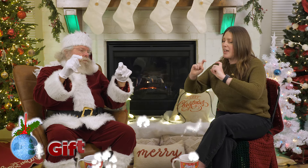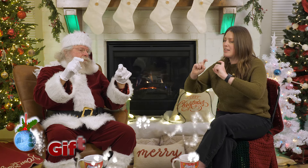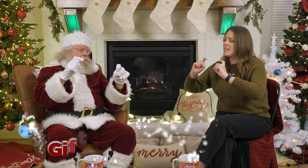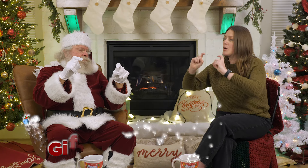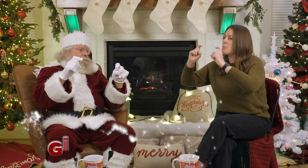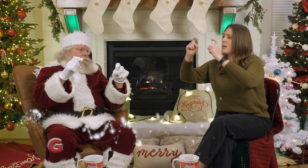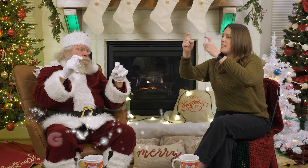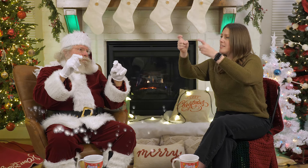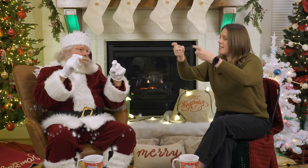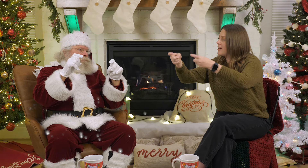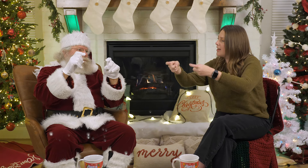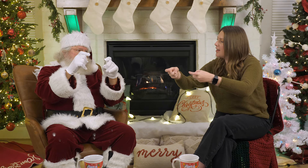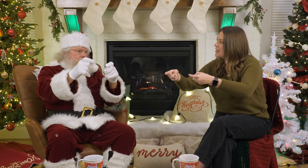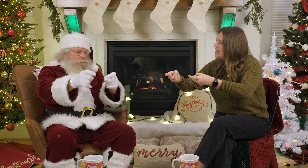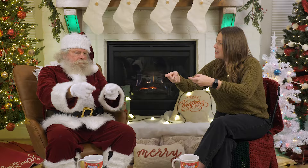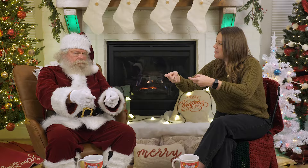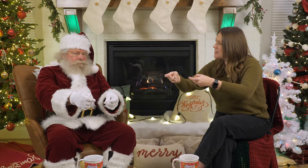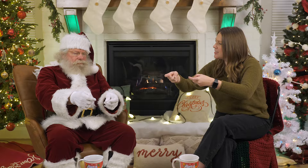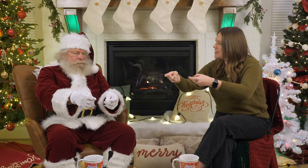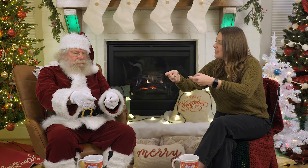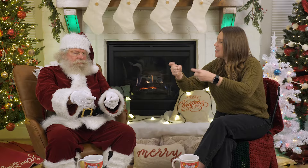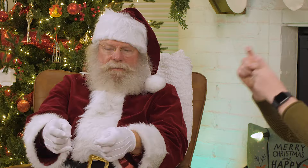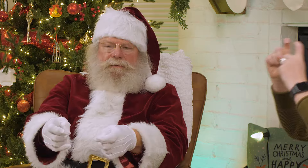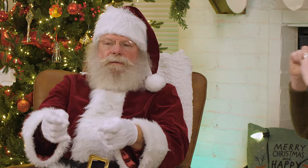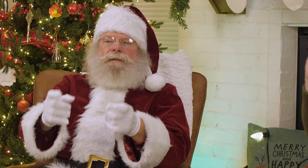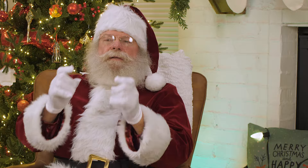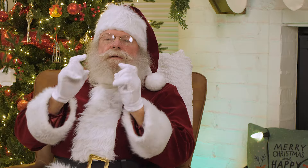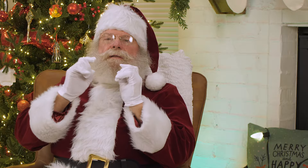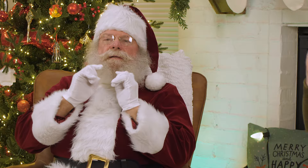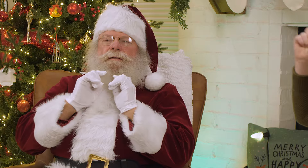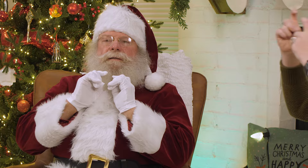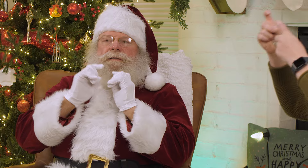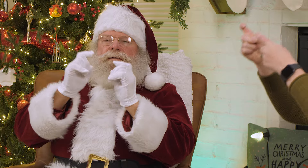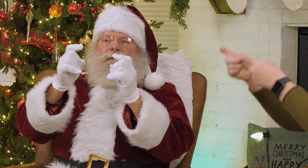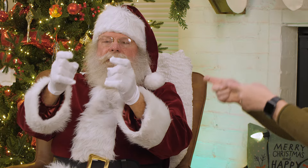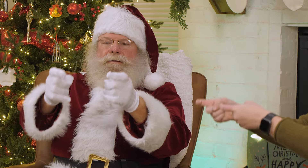And it's like a present. A gift.